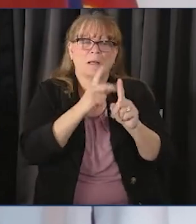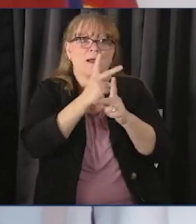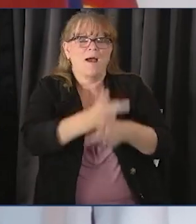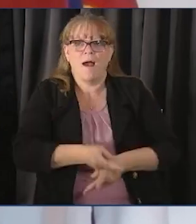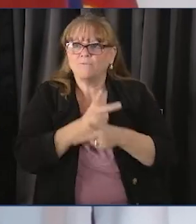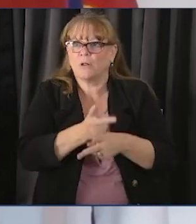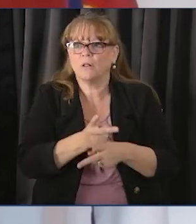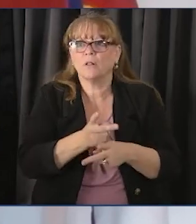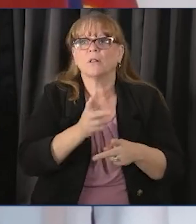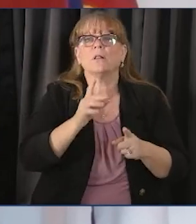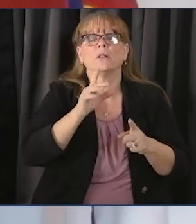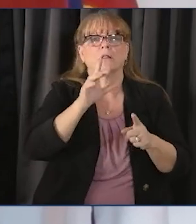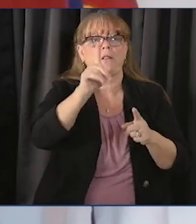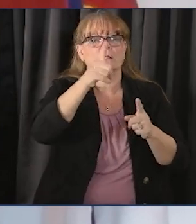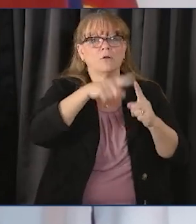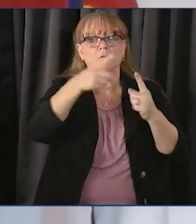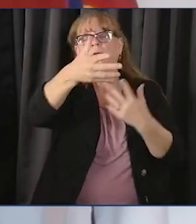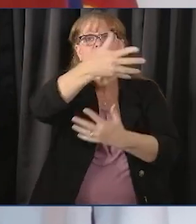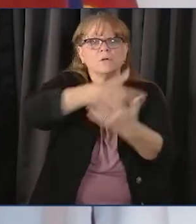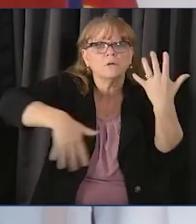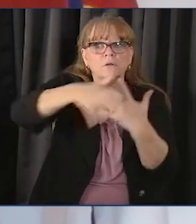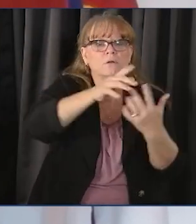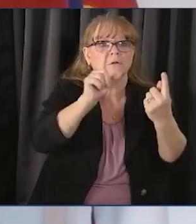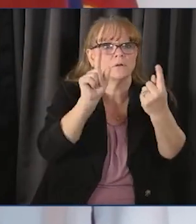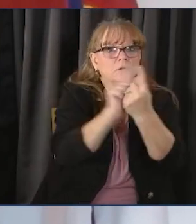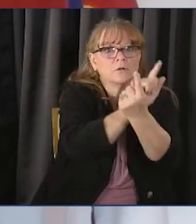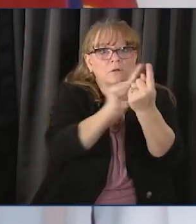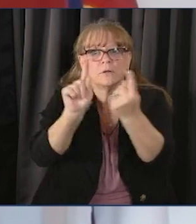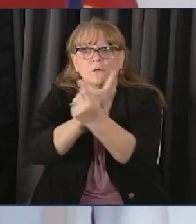And remember, a lot of people are contagious, pre-symptomatic, meaning they're contagious